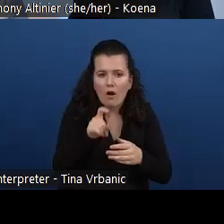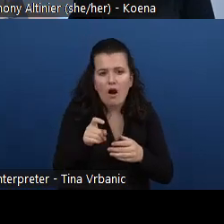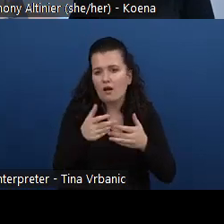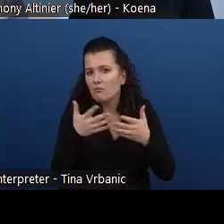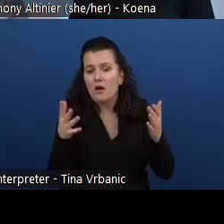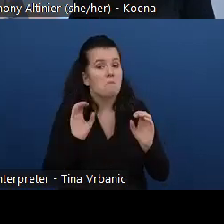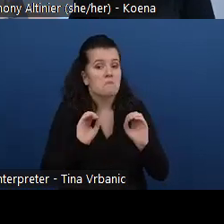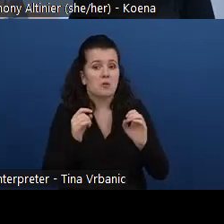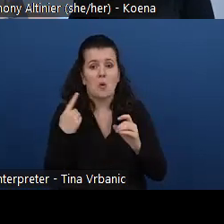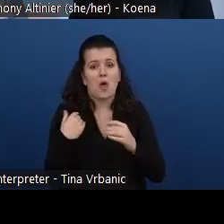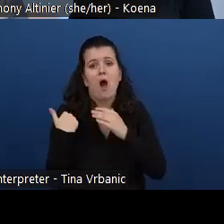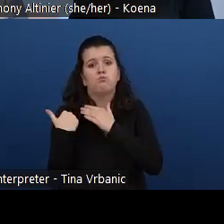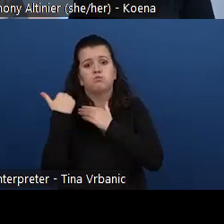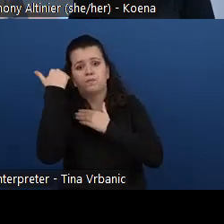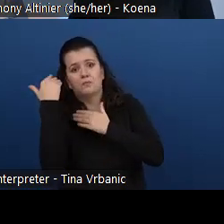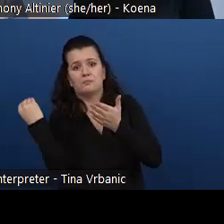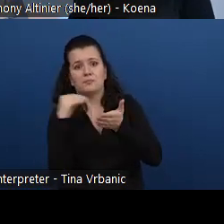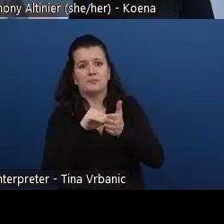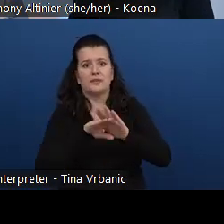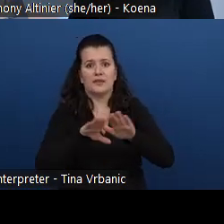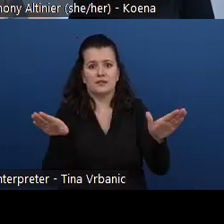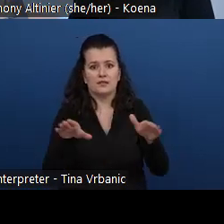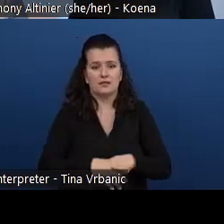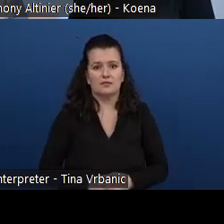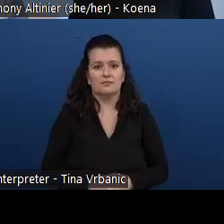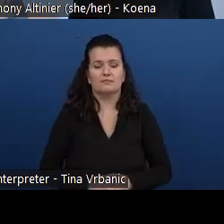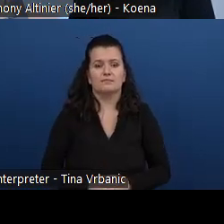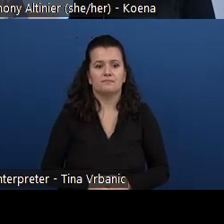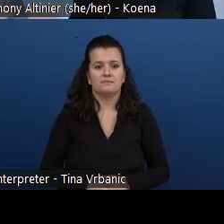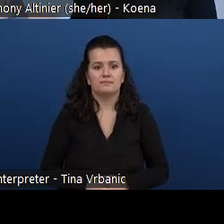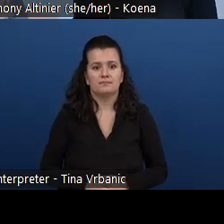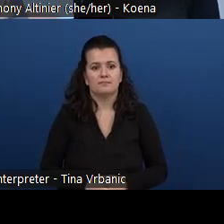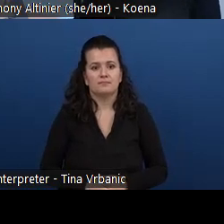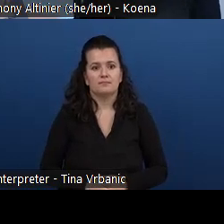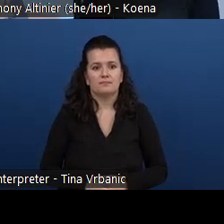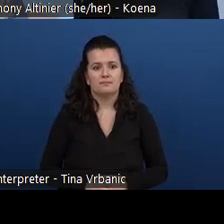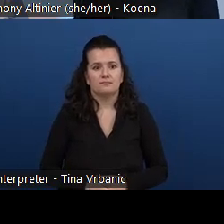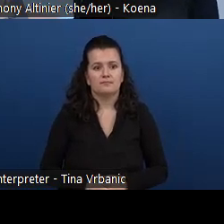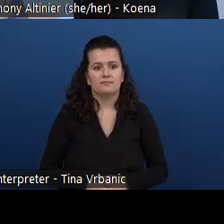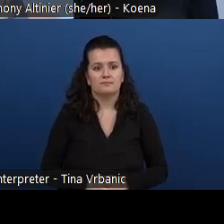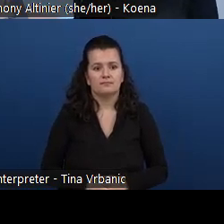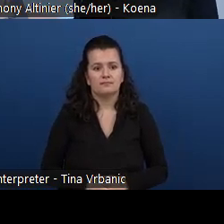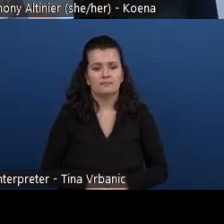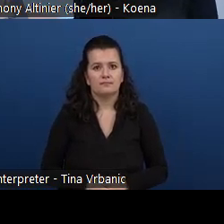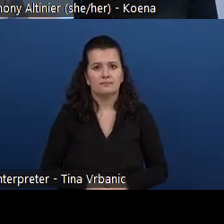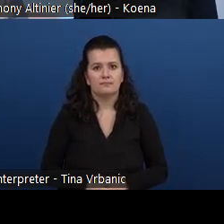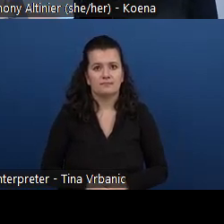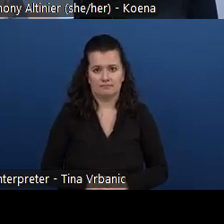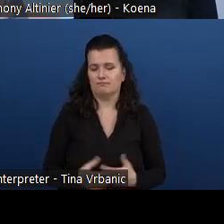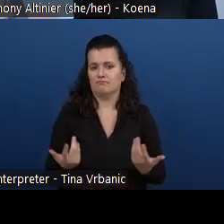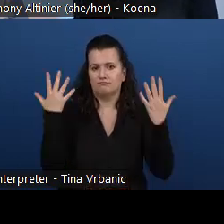That's very confusing.